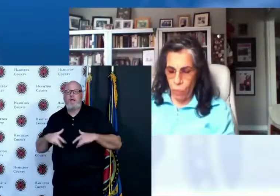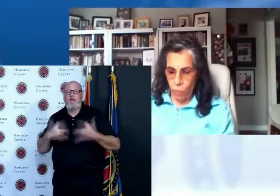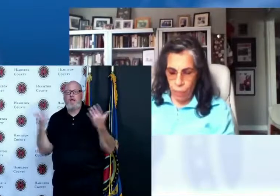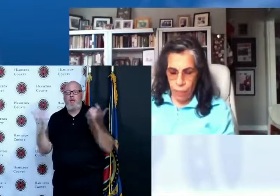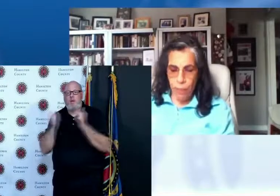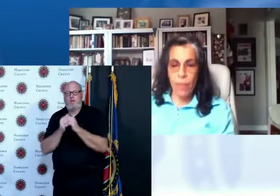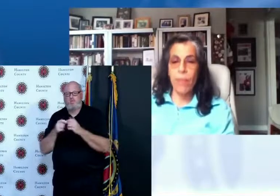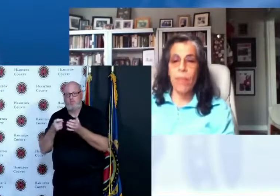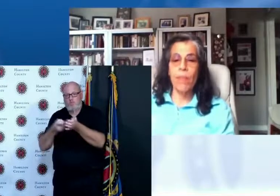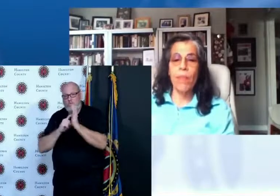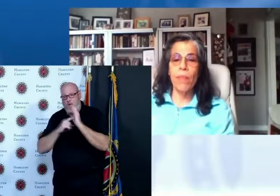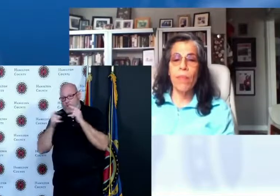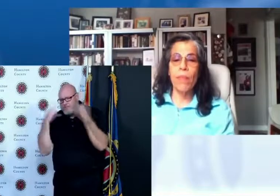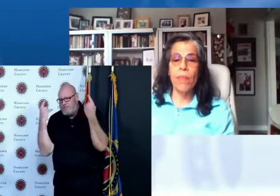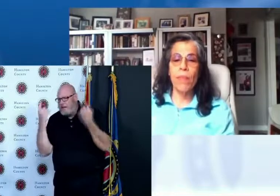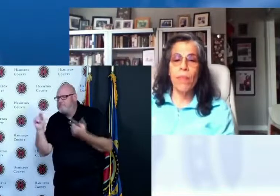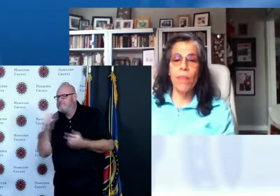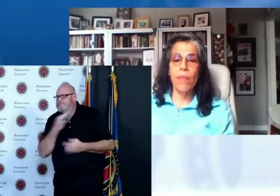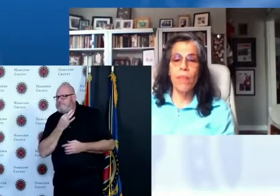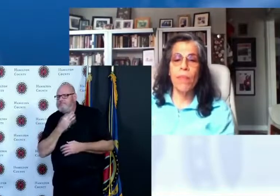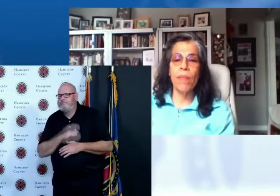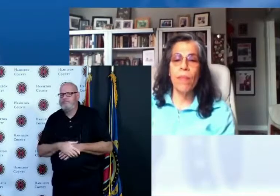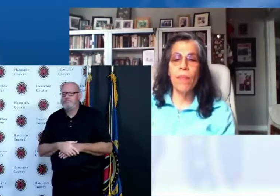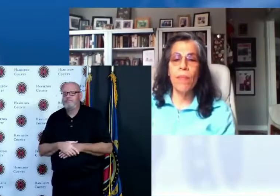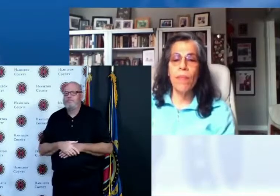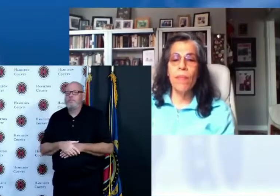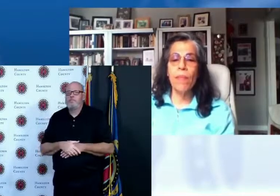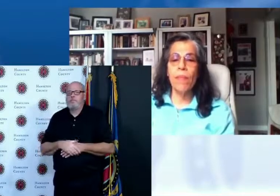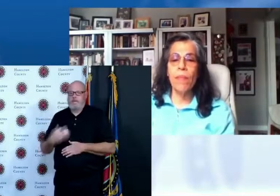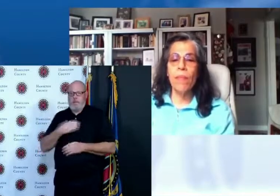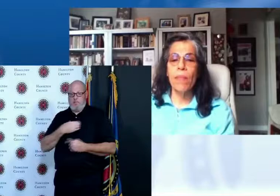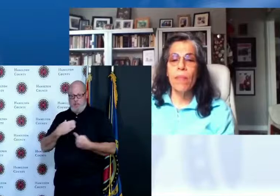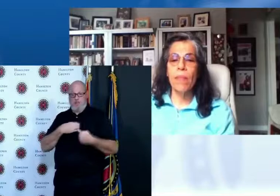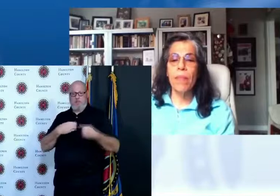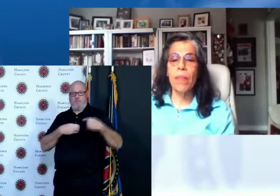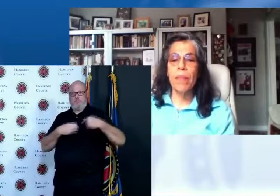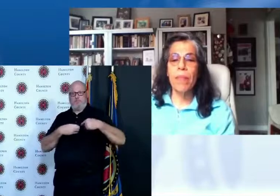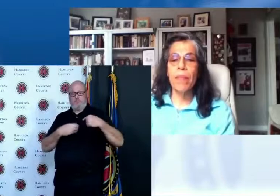as far as complaints I don't have a hard number I do review our web complaints daily which is